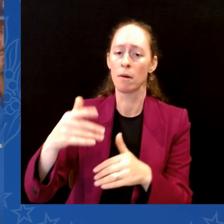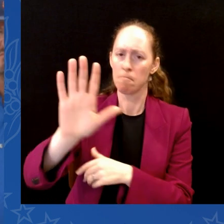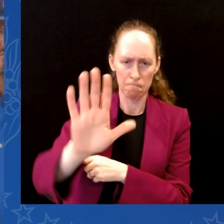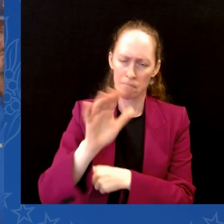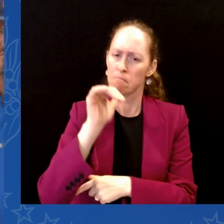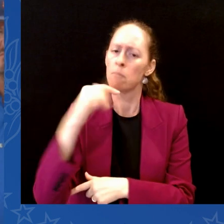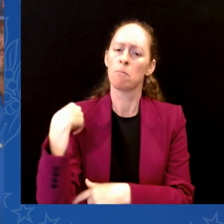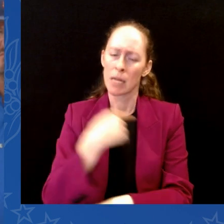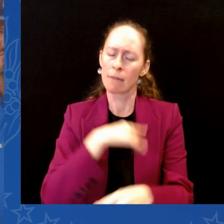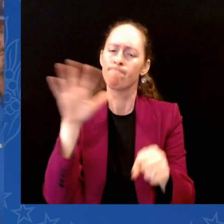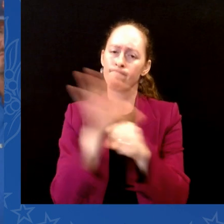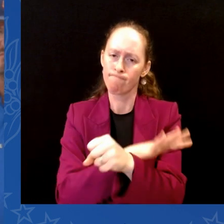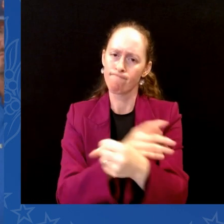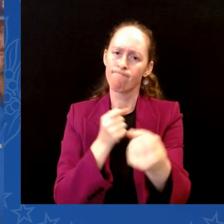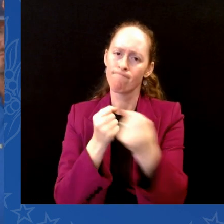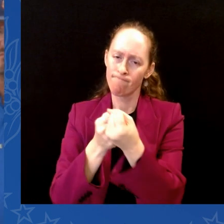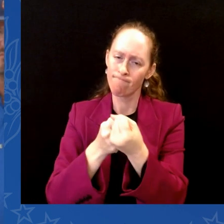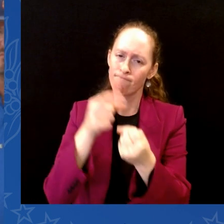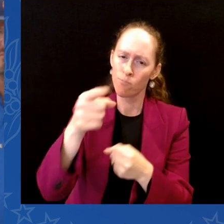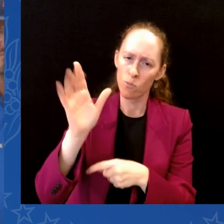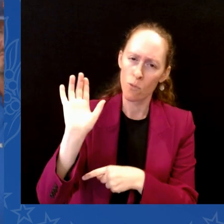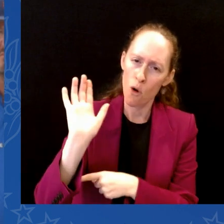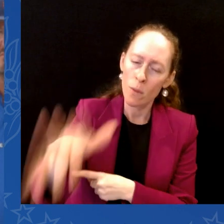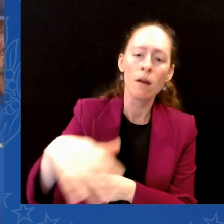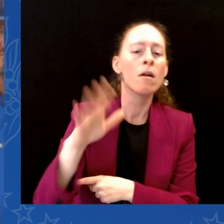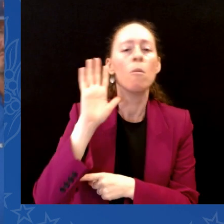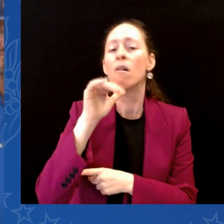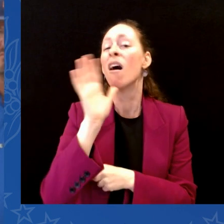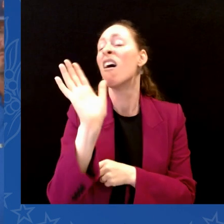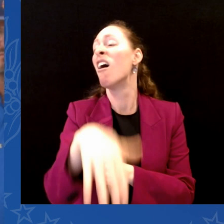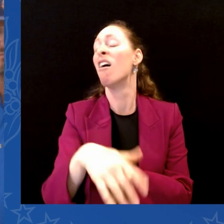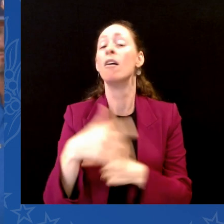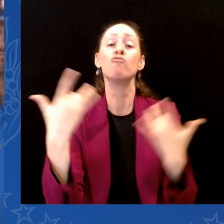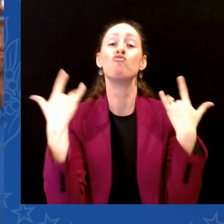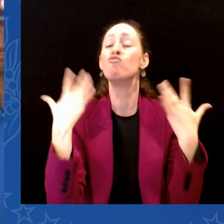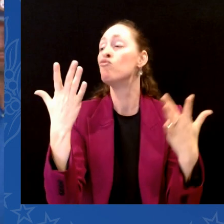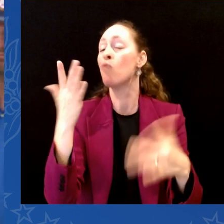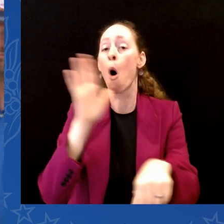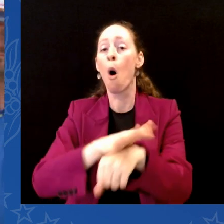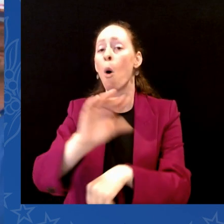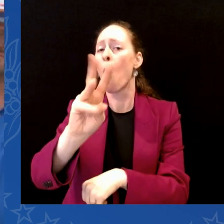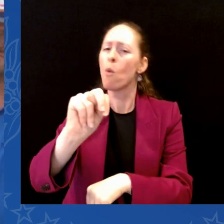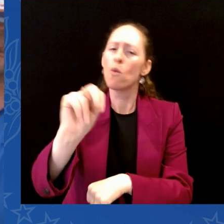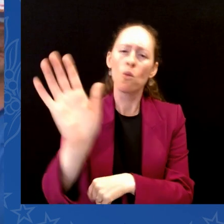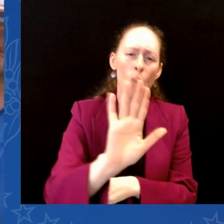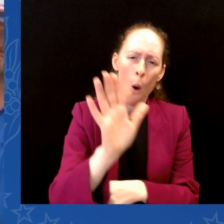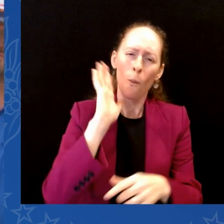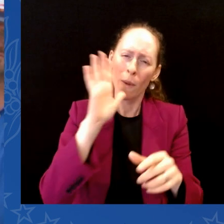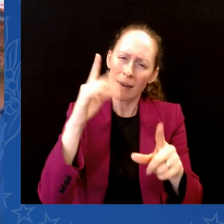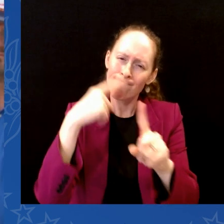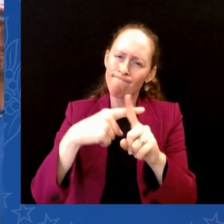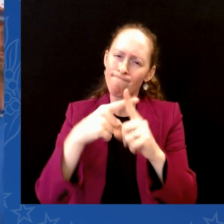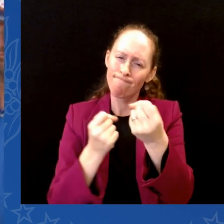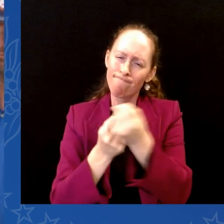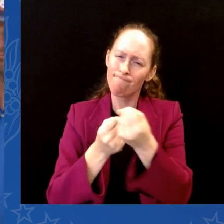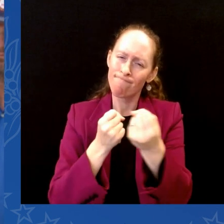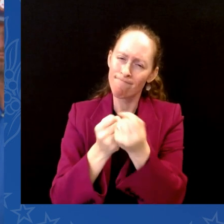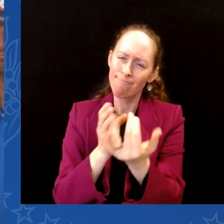that we're not going to leave. We're going to see you through this entire process and it's going to take a hell of long time,